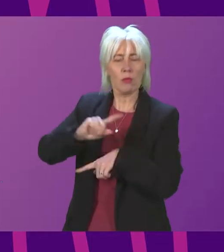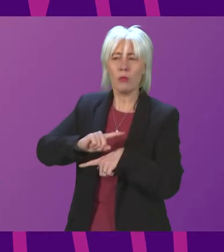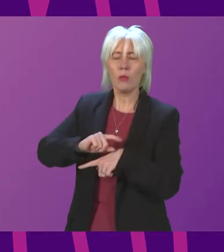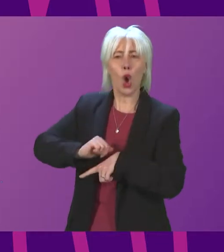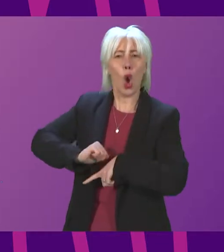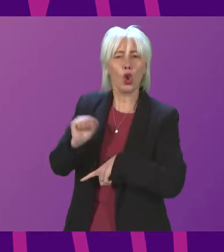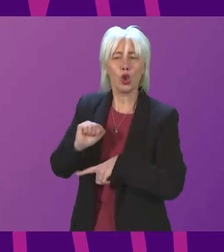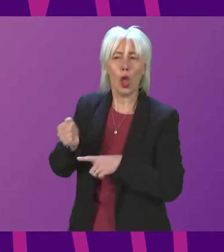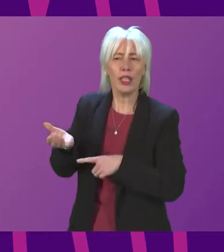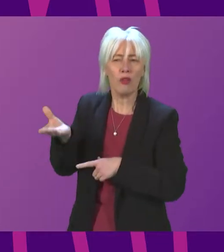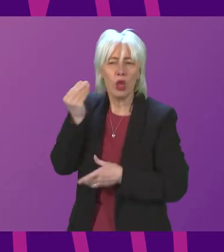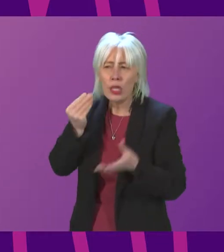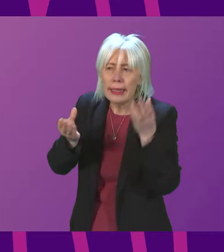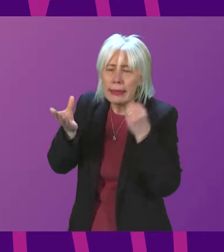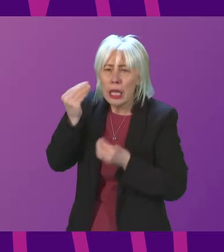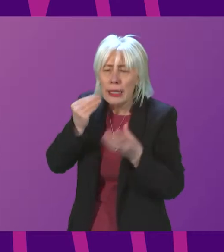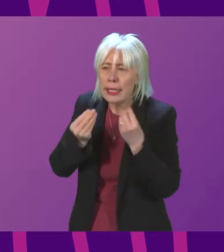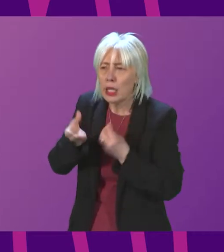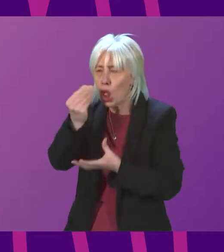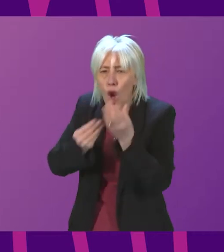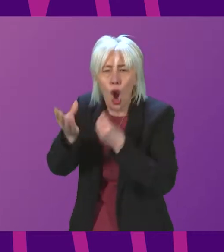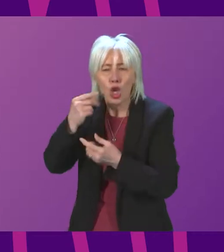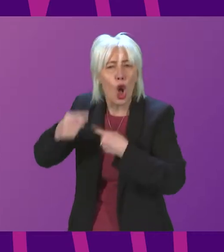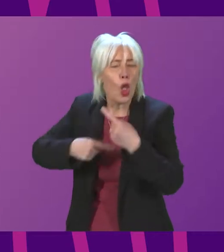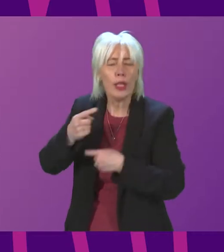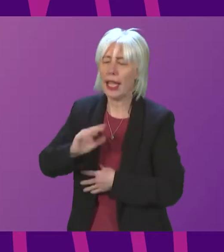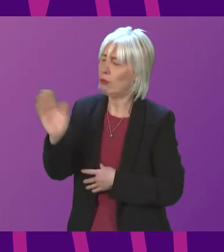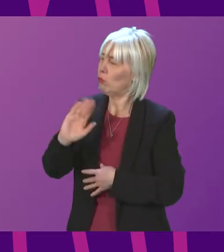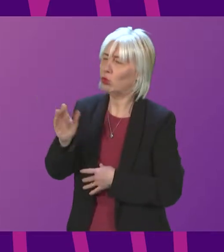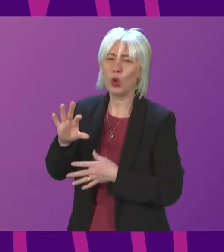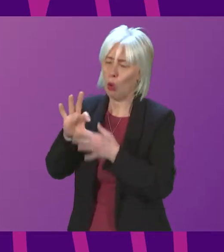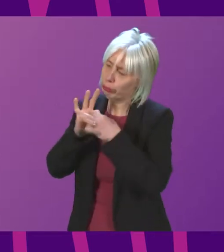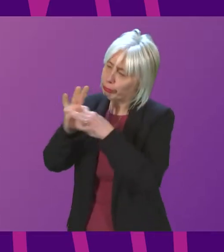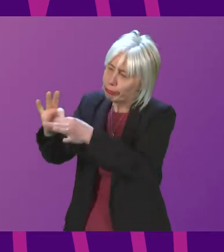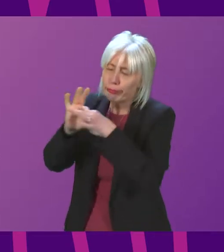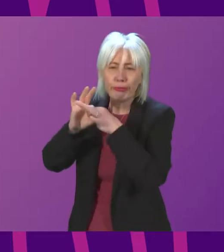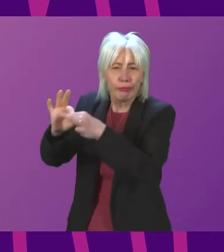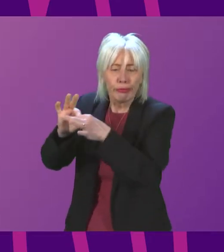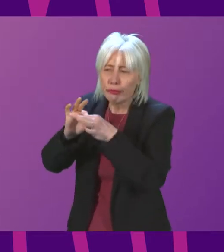and learning. Rather, it is a mutual dialogue that highlights the many aspects of life here in